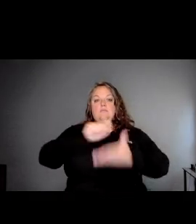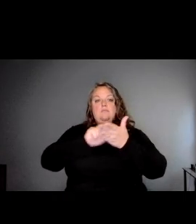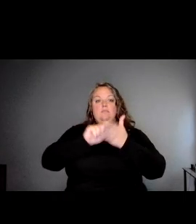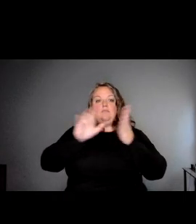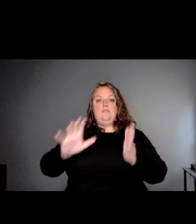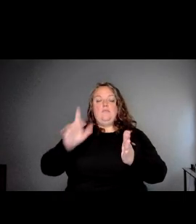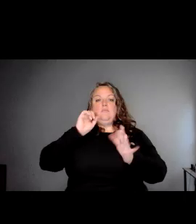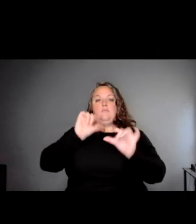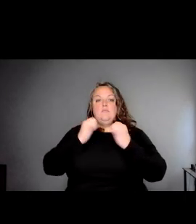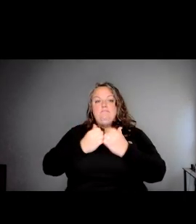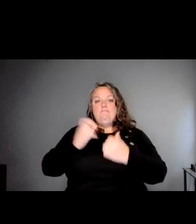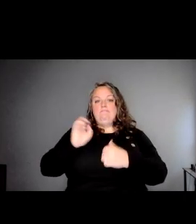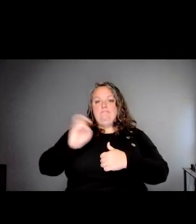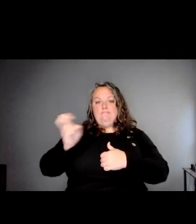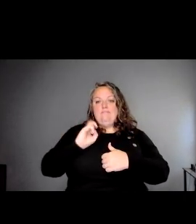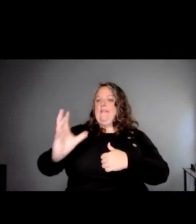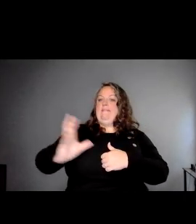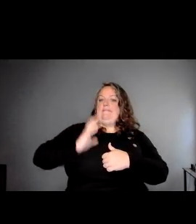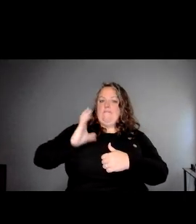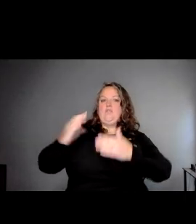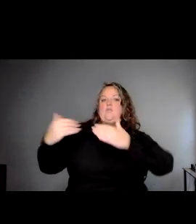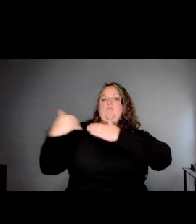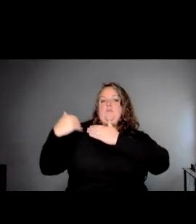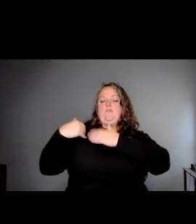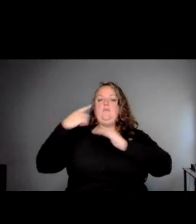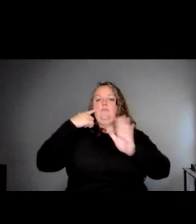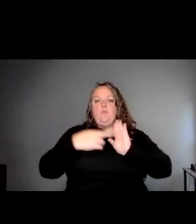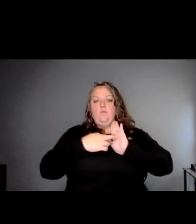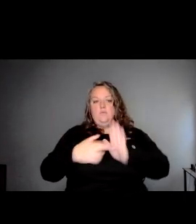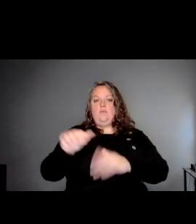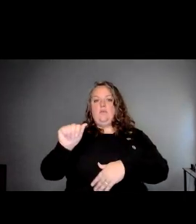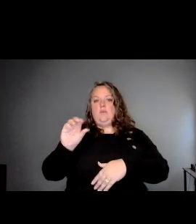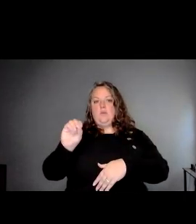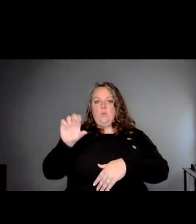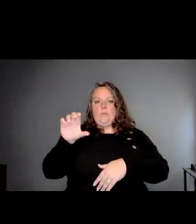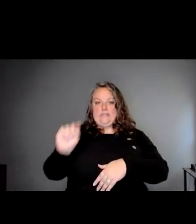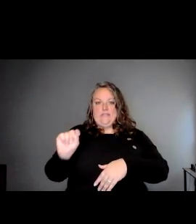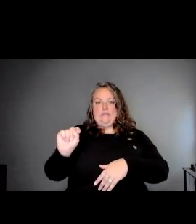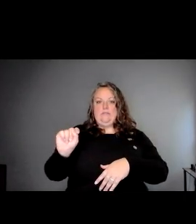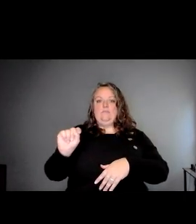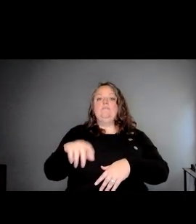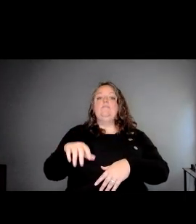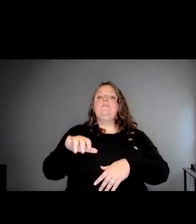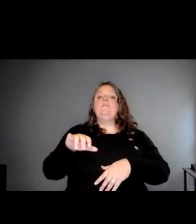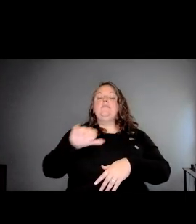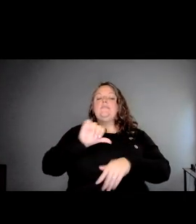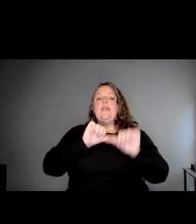transportation is the official responsible for representing AOT. AOT is responsible for ensuring